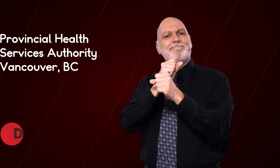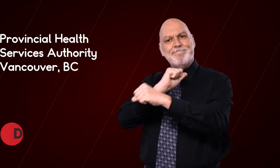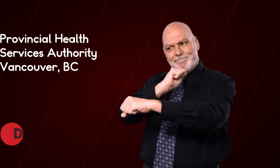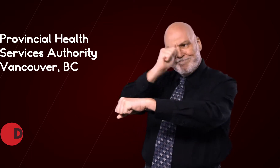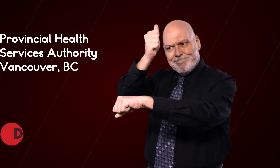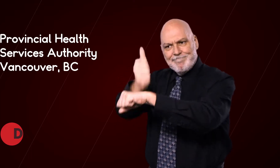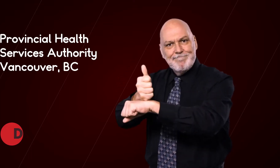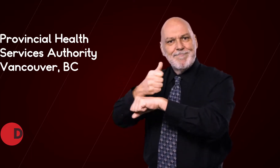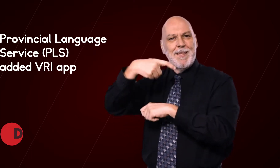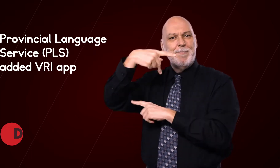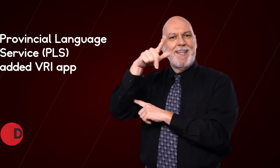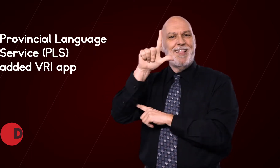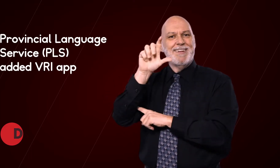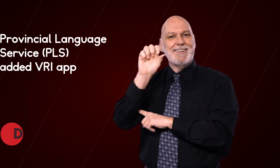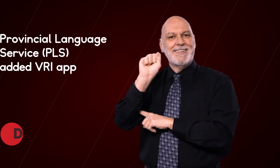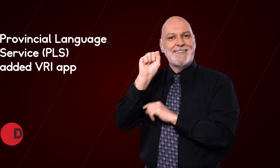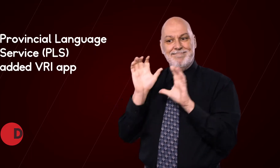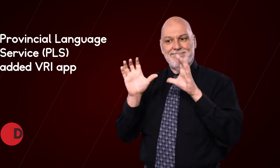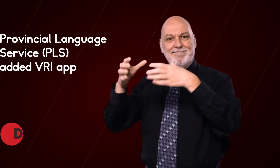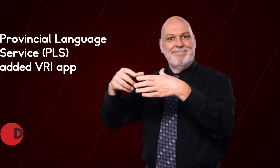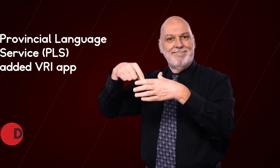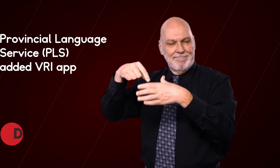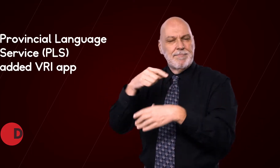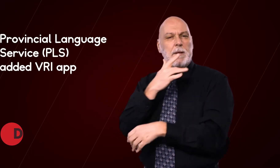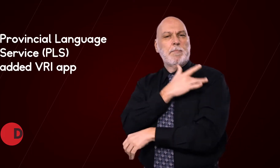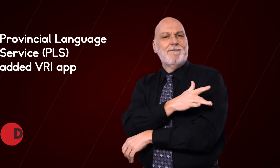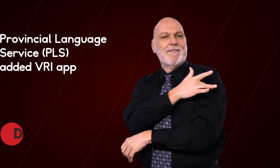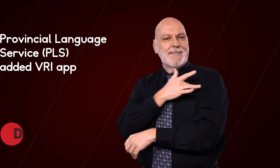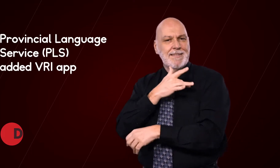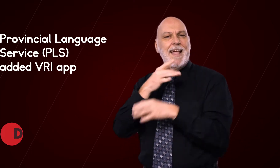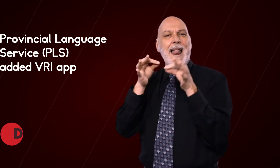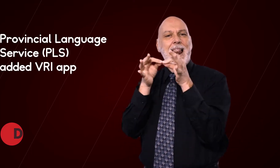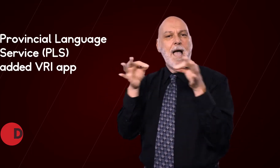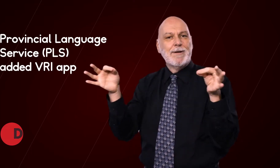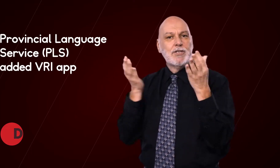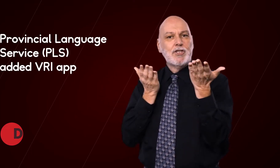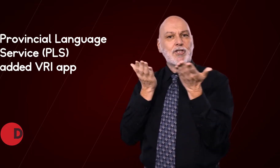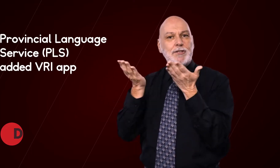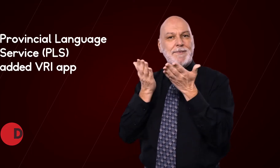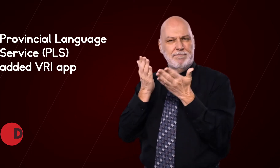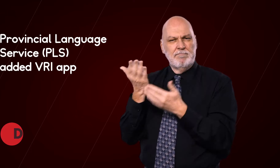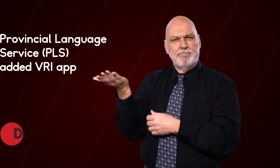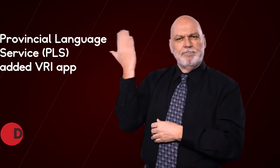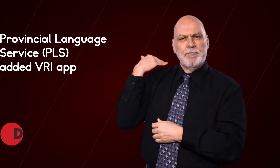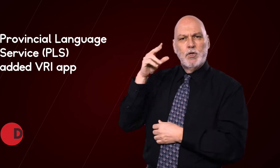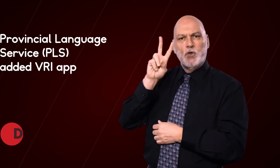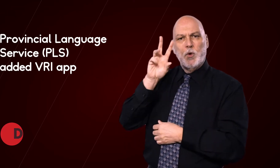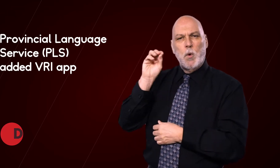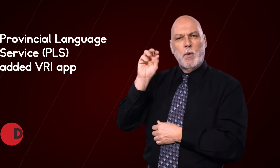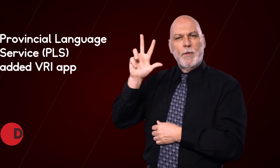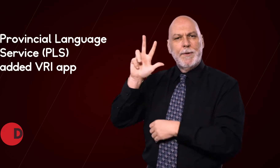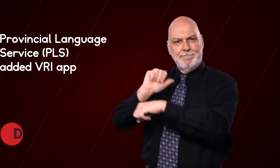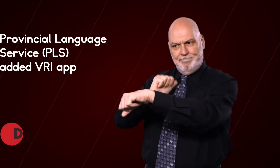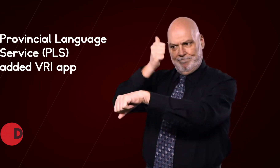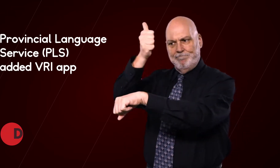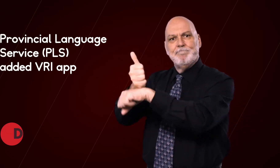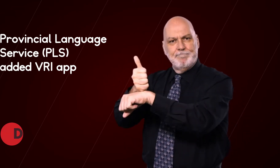created Provincial Language Service (PLS) in 2003 to support